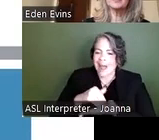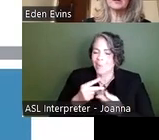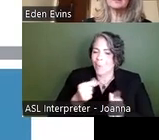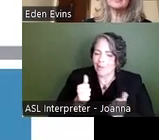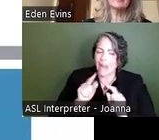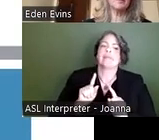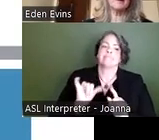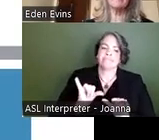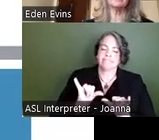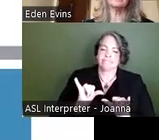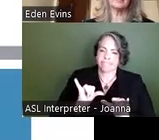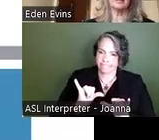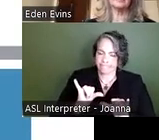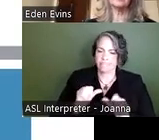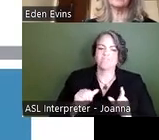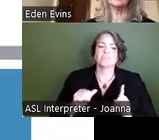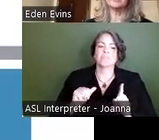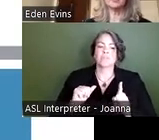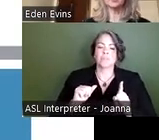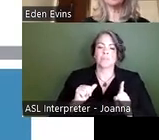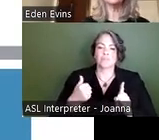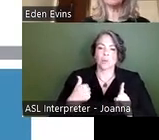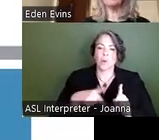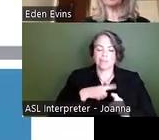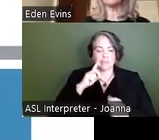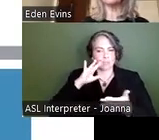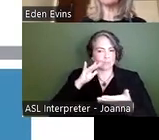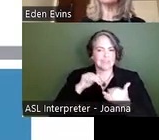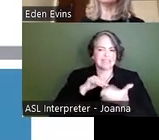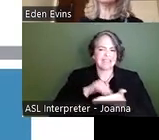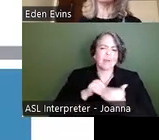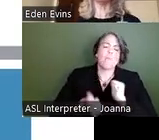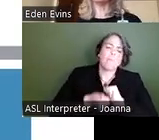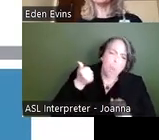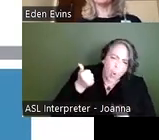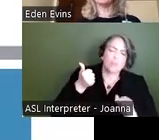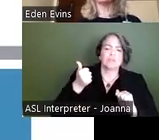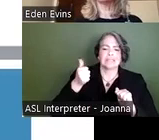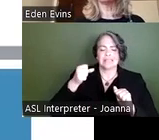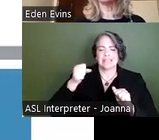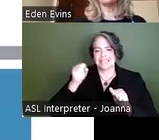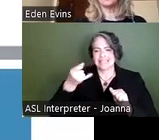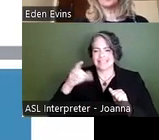mental illness here - it's primarily schizophrenia spectrum disorder, some bipolar disorder - who got